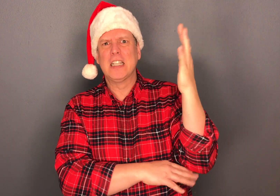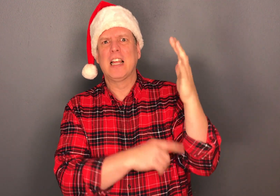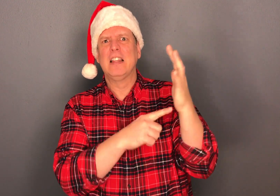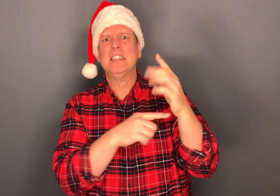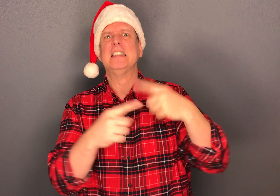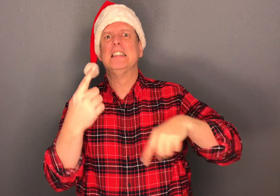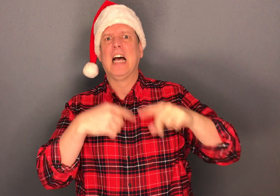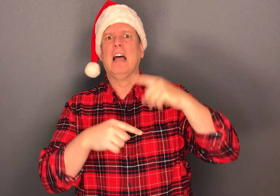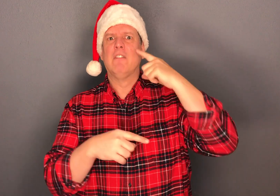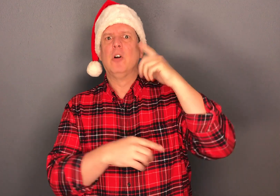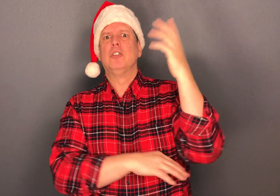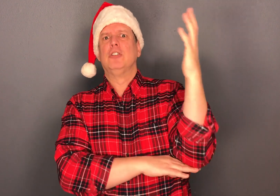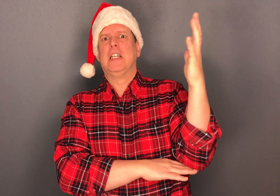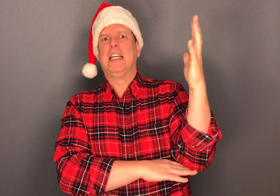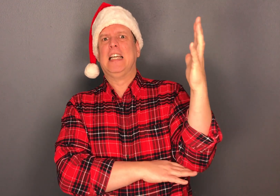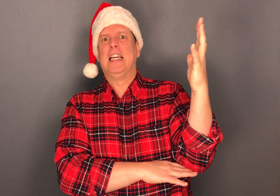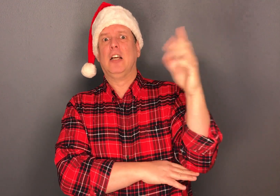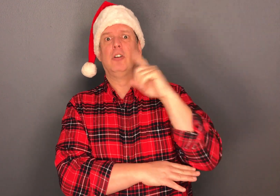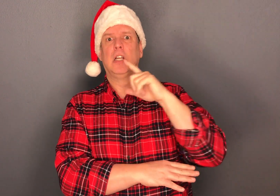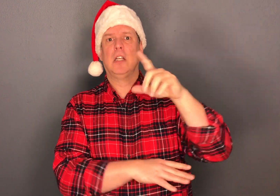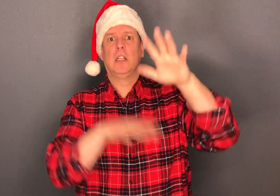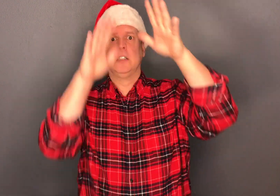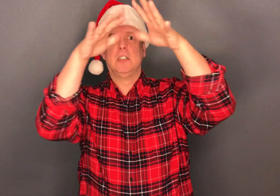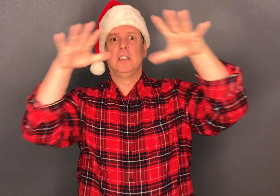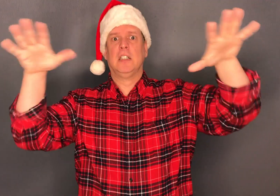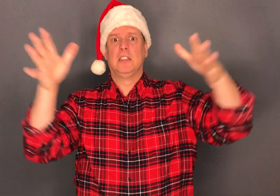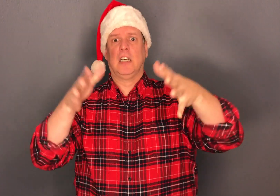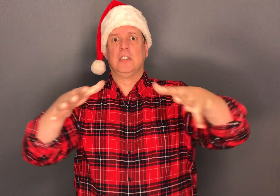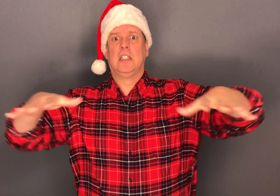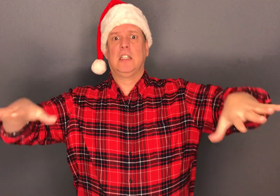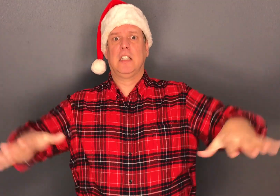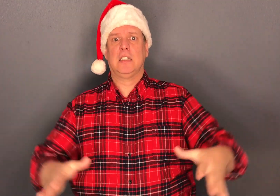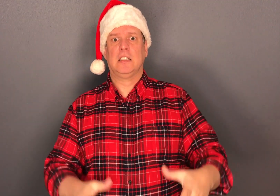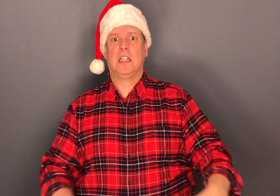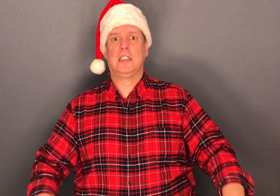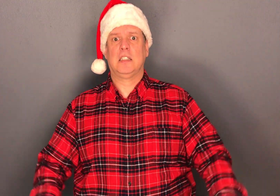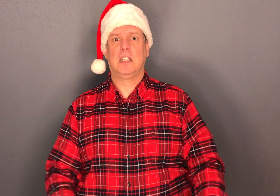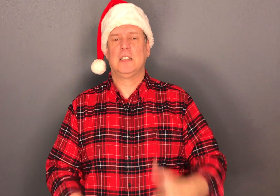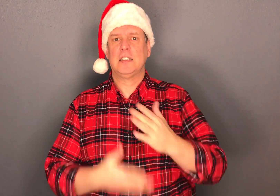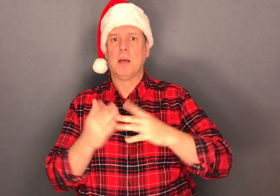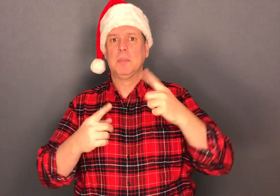it doesn't even look like a tree it's just this sign for a tree really this is